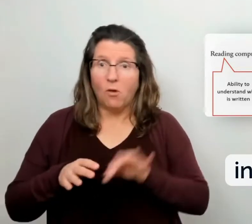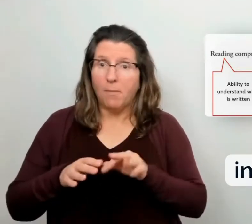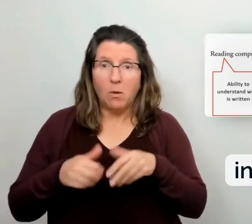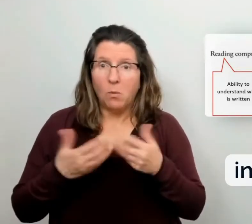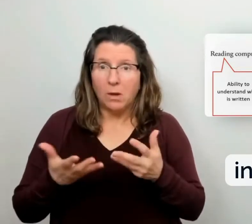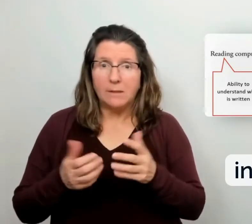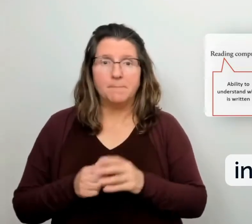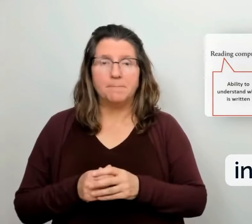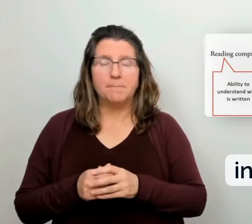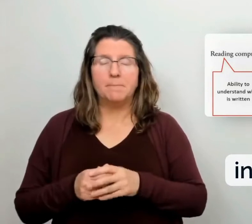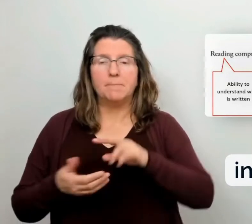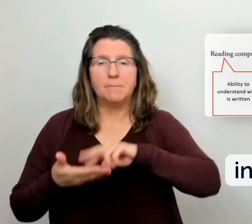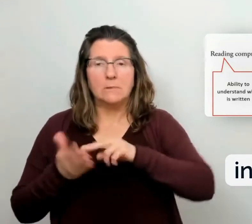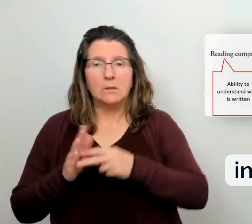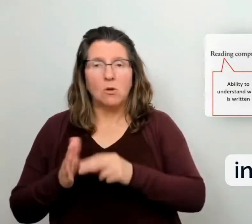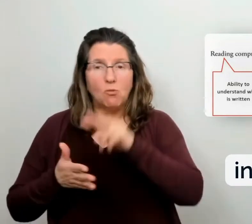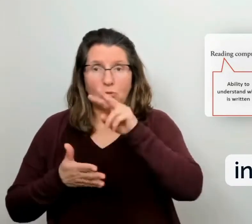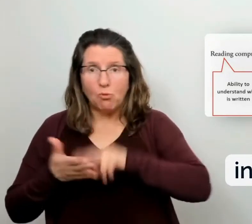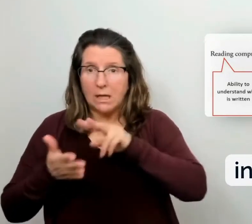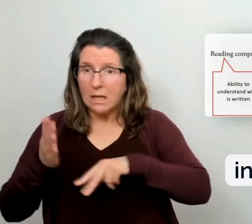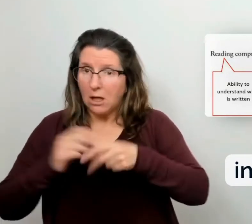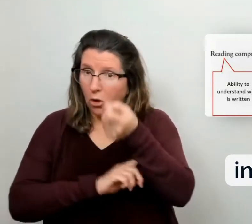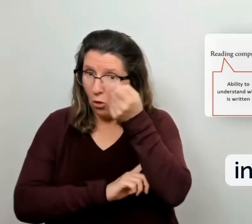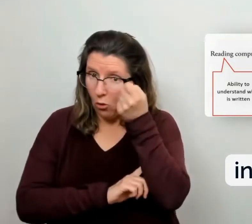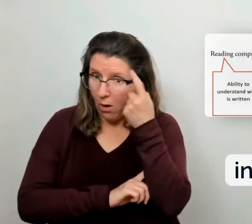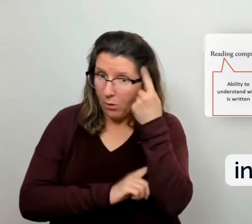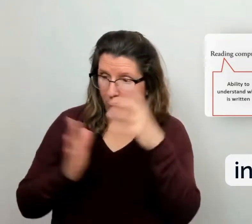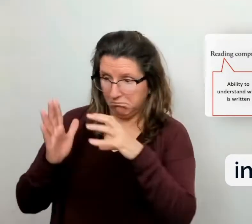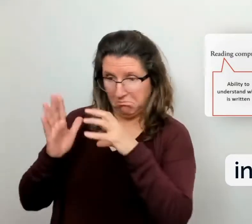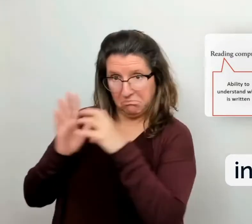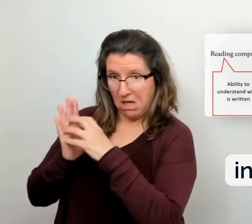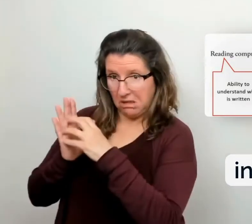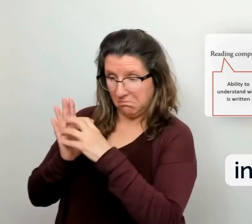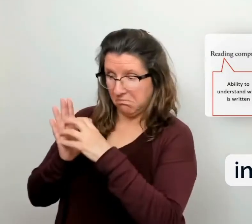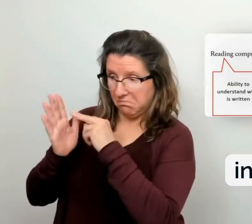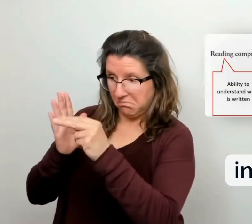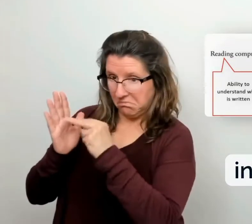The formula is outlined on the slide.